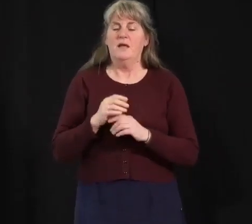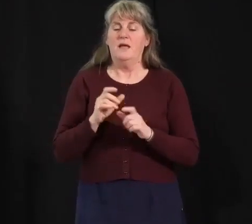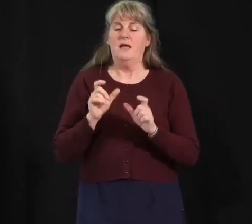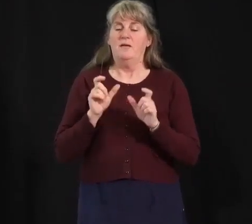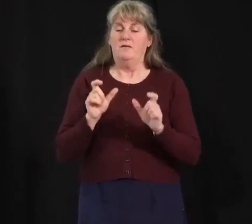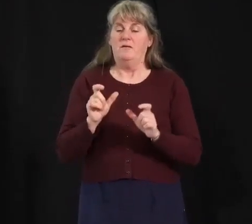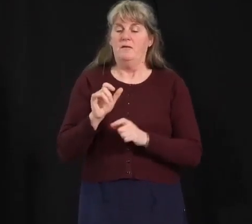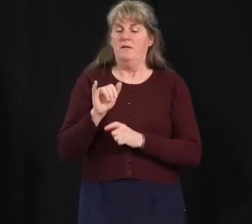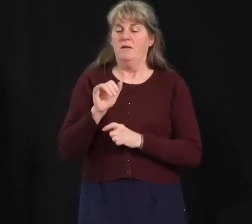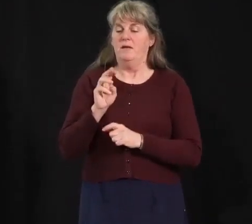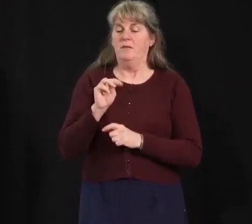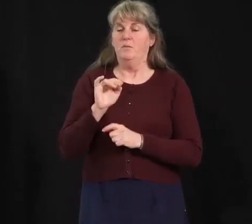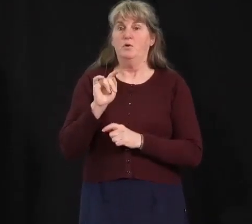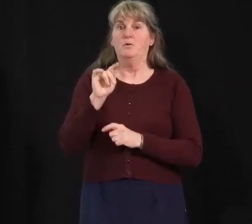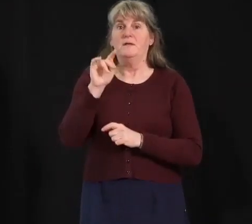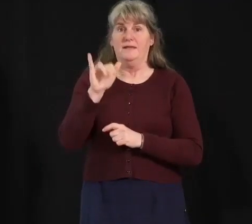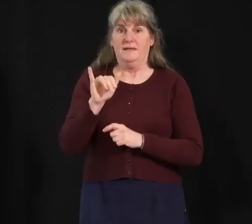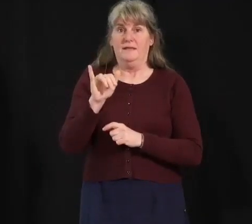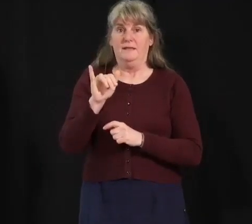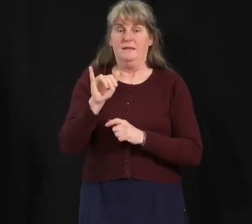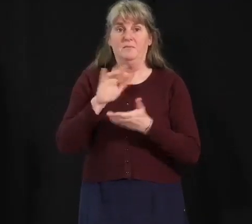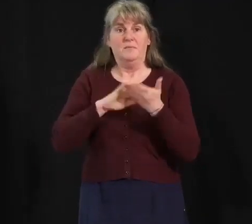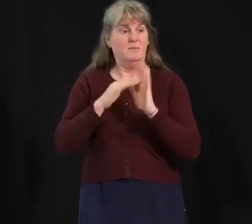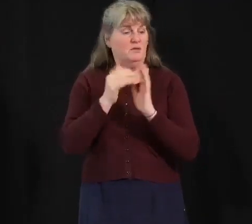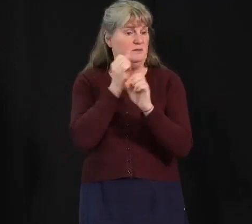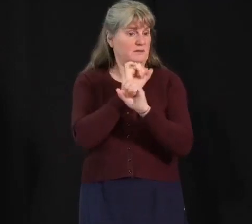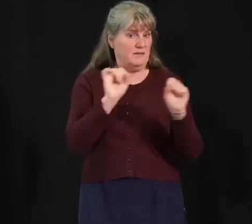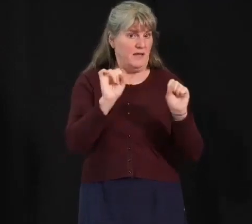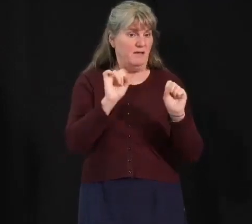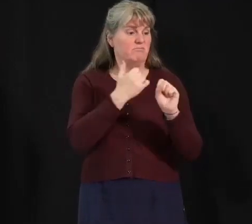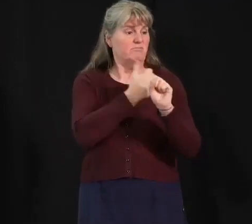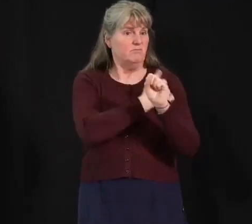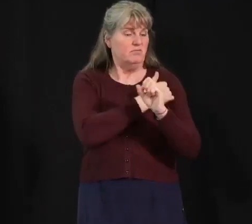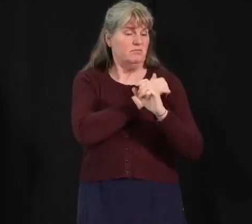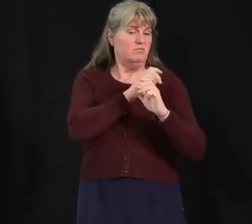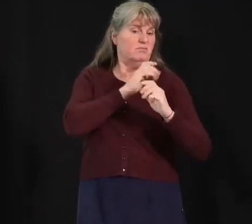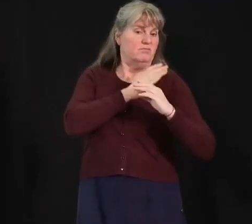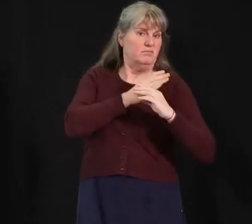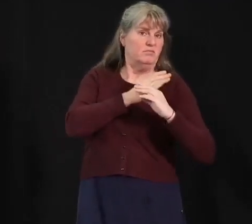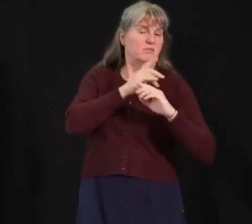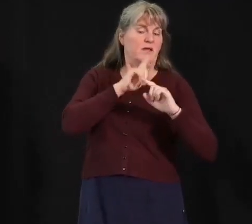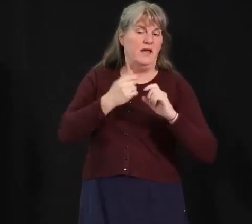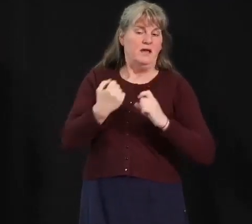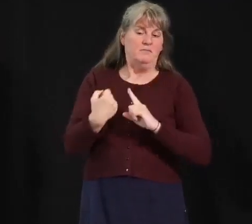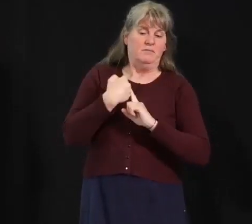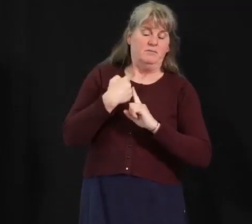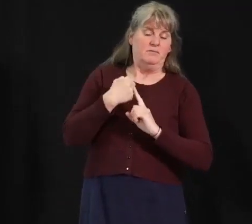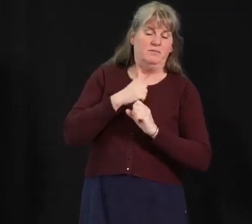Moderator: We will move on to John at Yukon news.